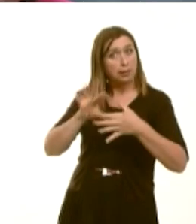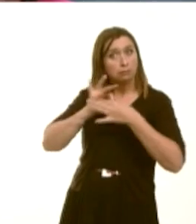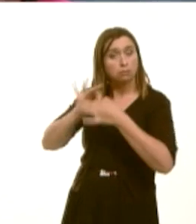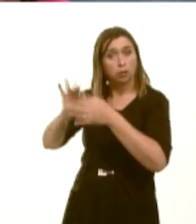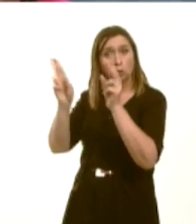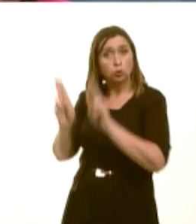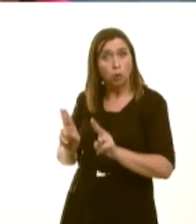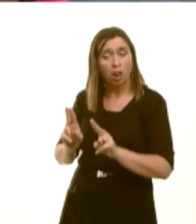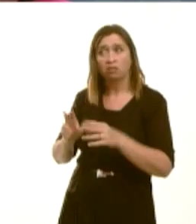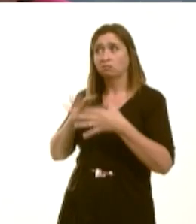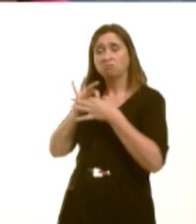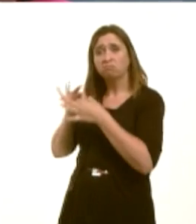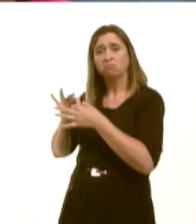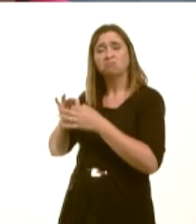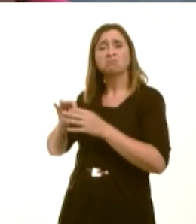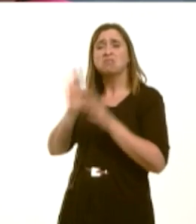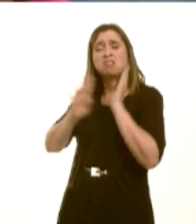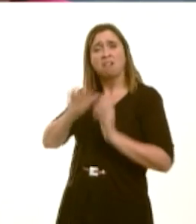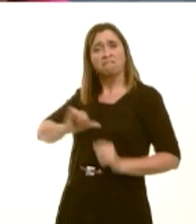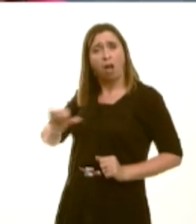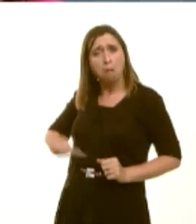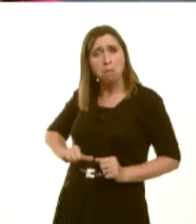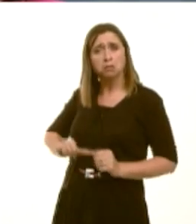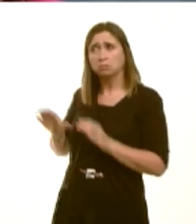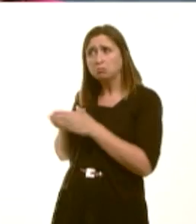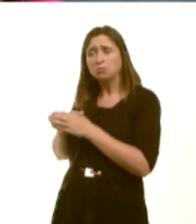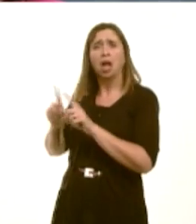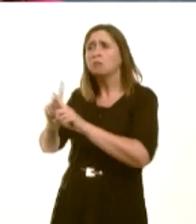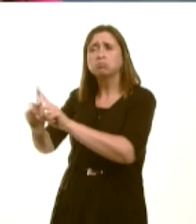farmersí organisations and other youth organisations, is having that effect about changing young